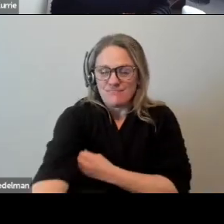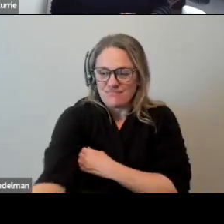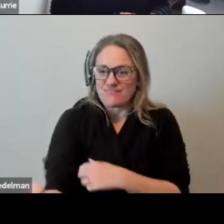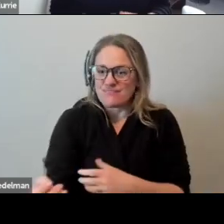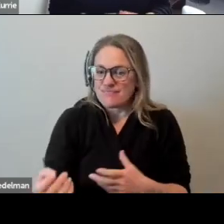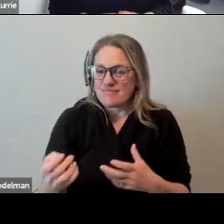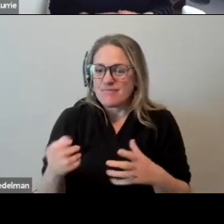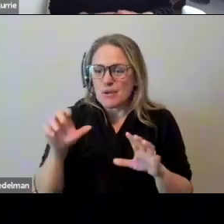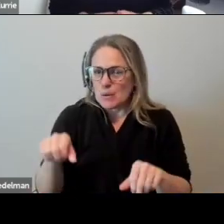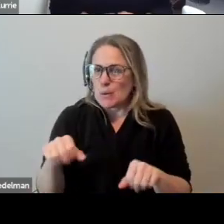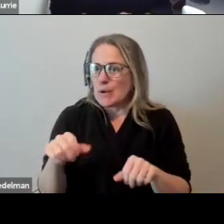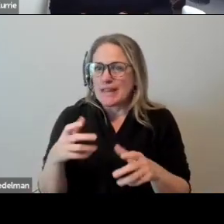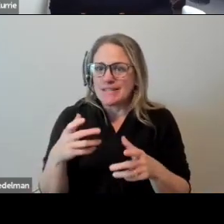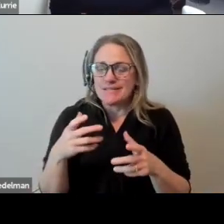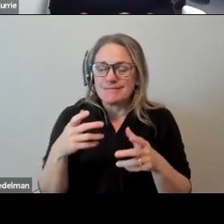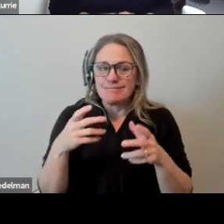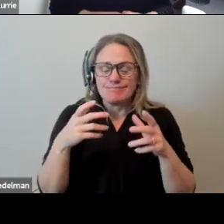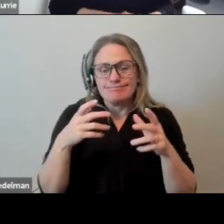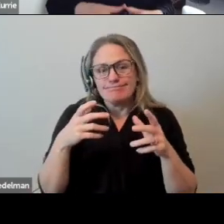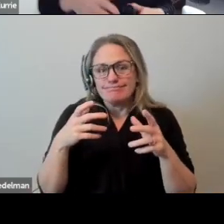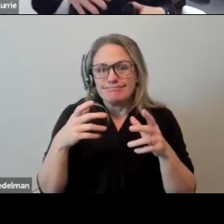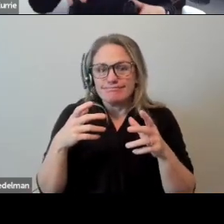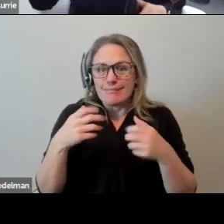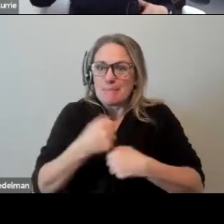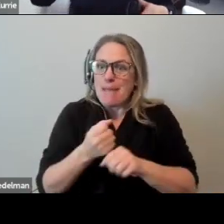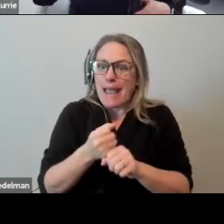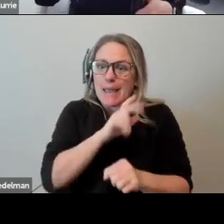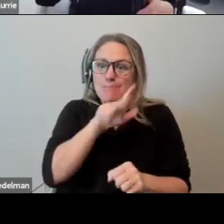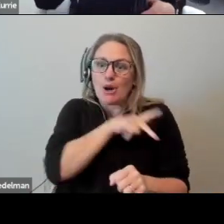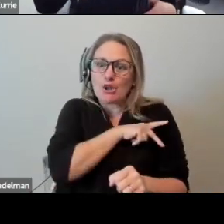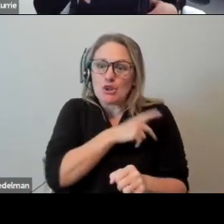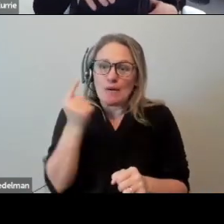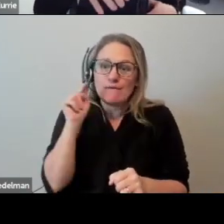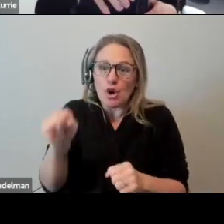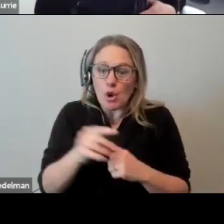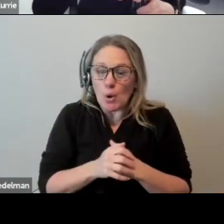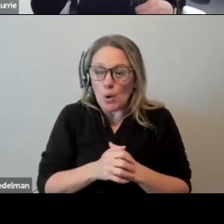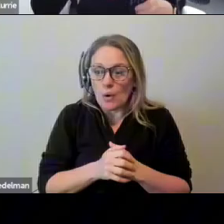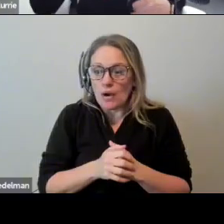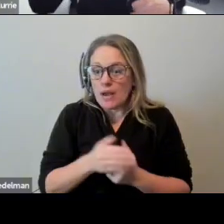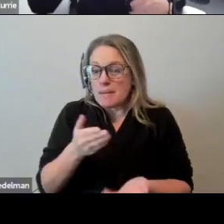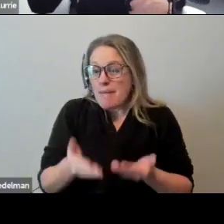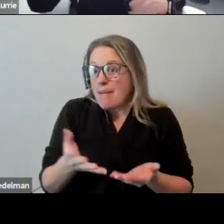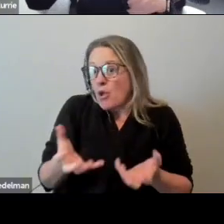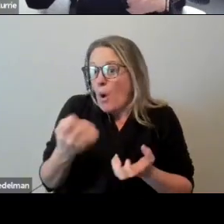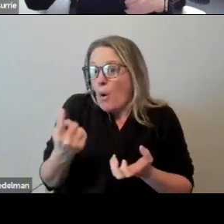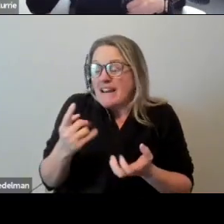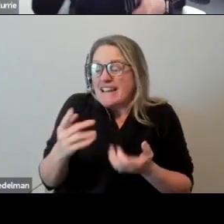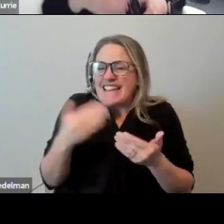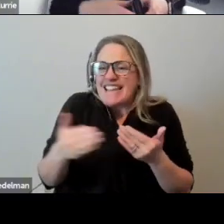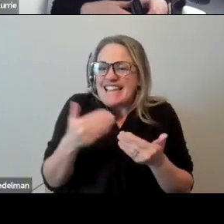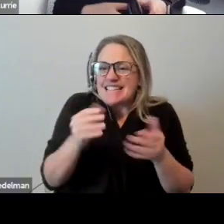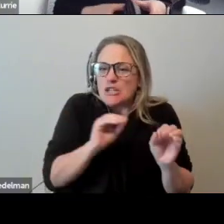And you can also customize them for you whether you want one that's easy to move or has got some drag to it.